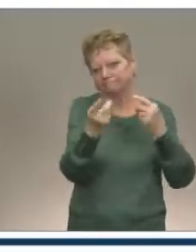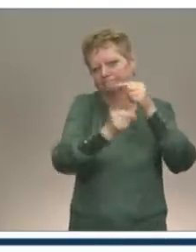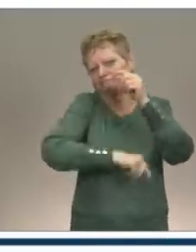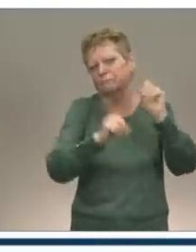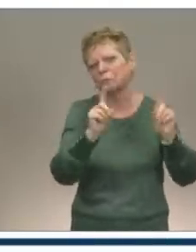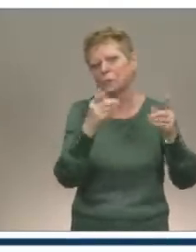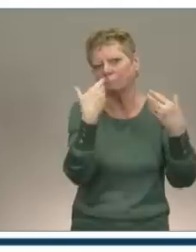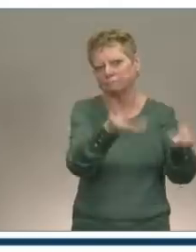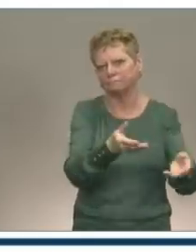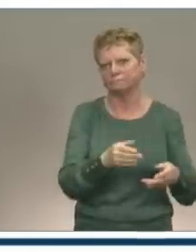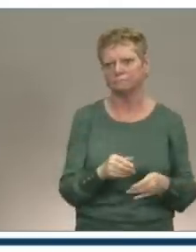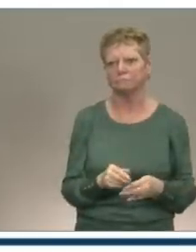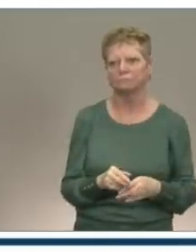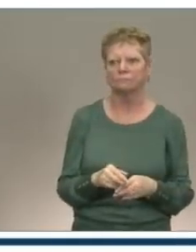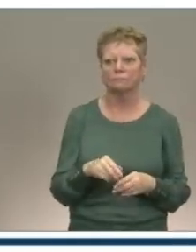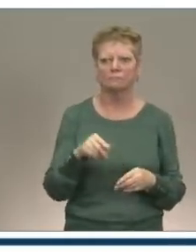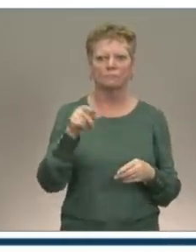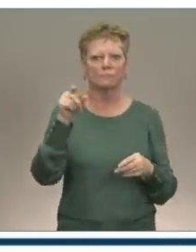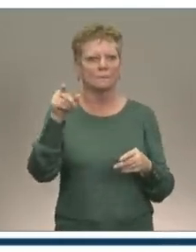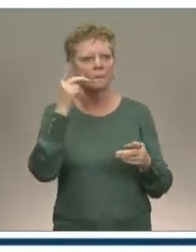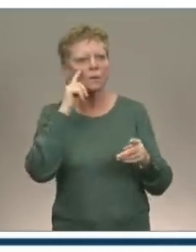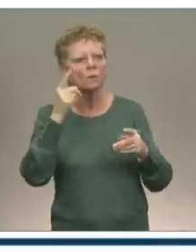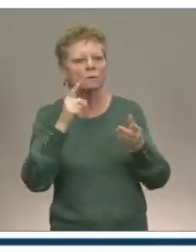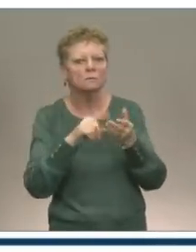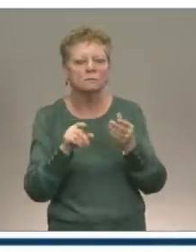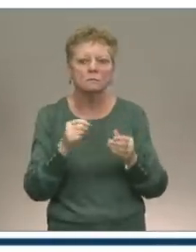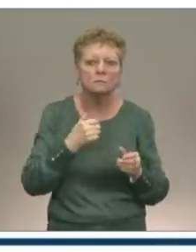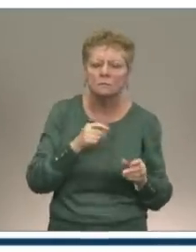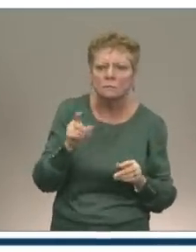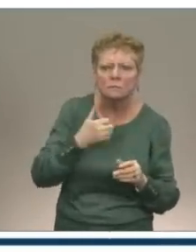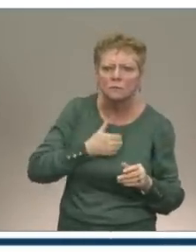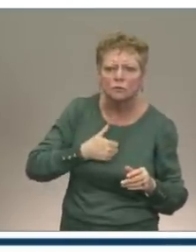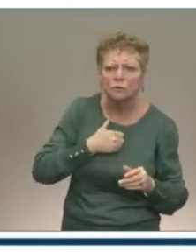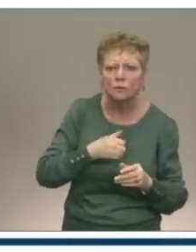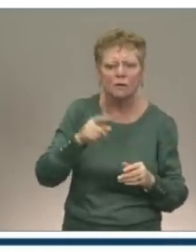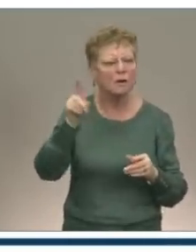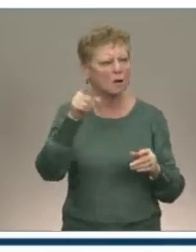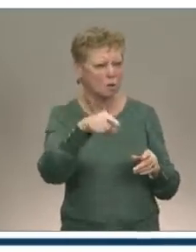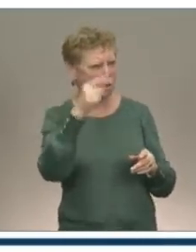we've been looking at in that cluster sorry what kind of numbers could we be looking at and i'm